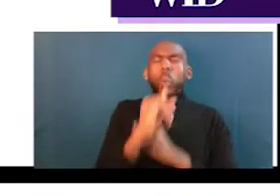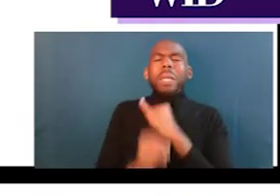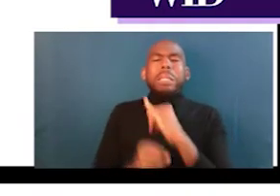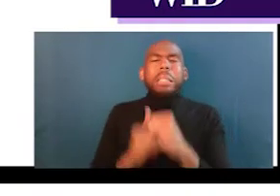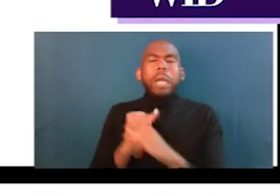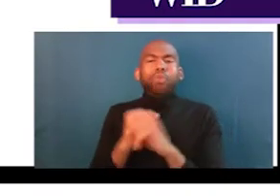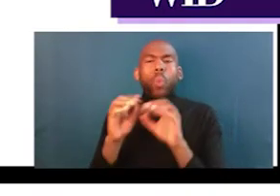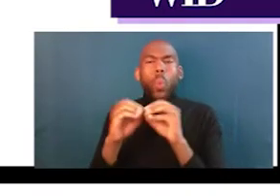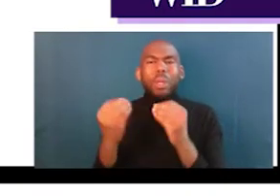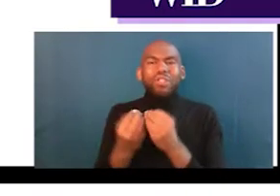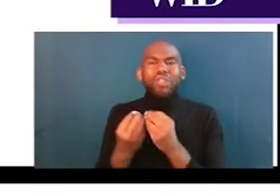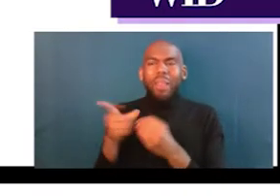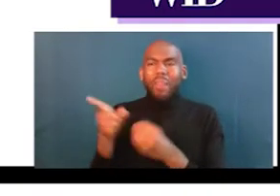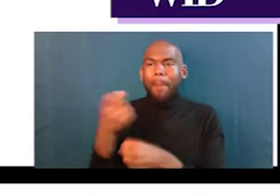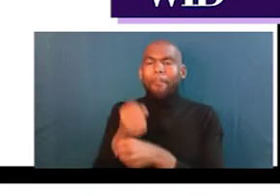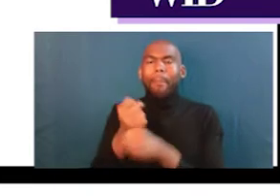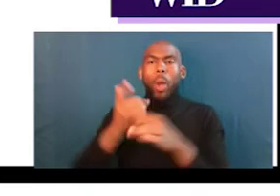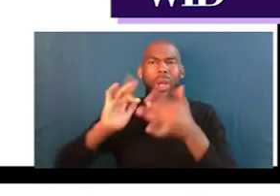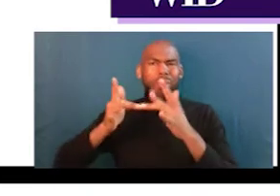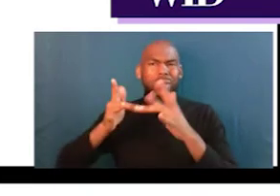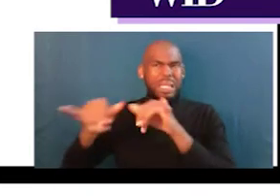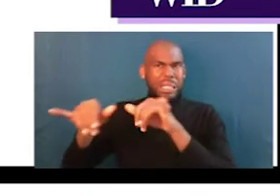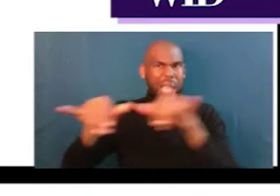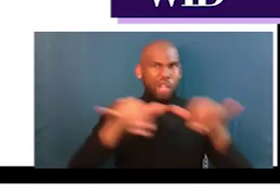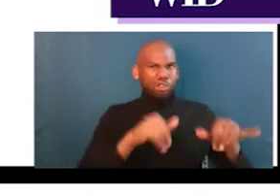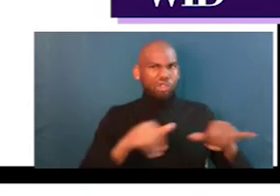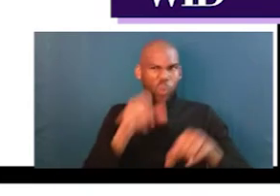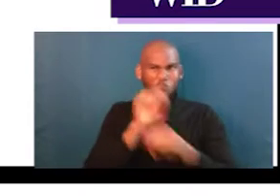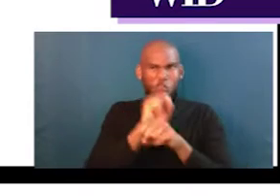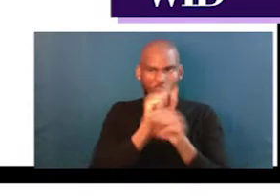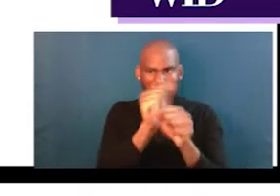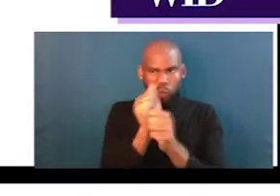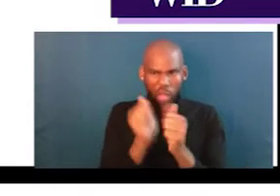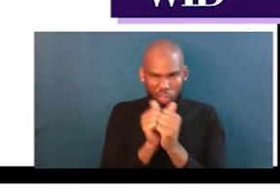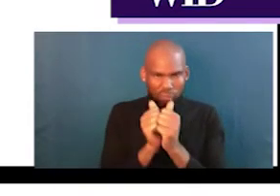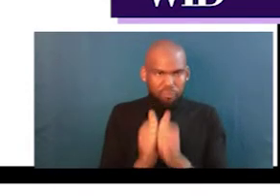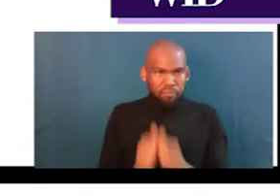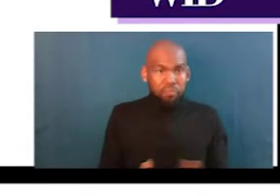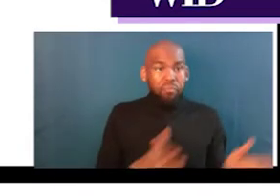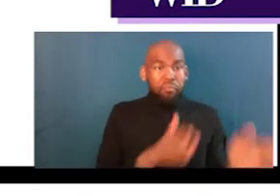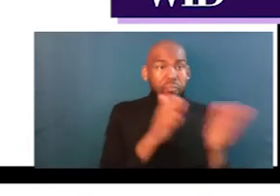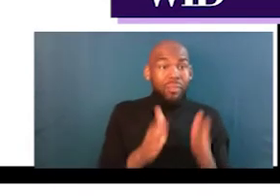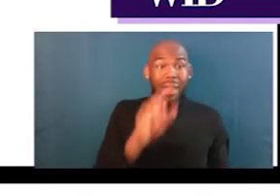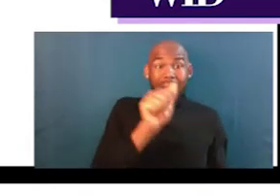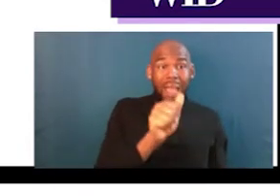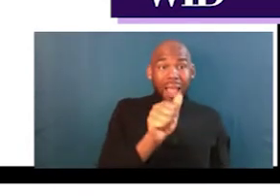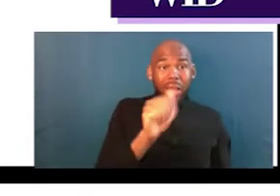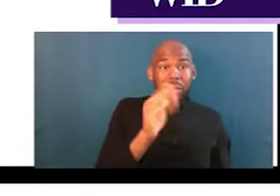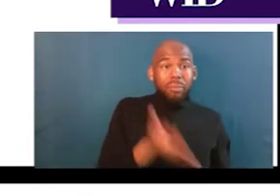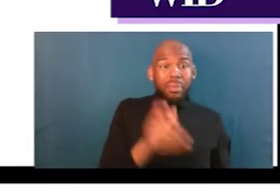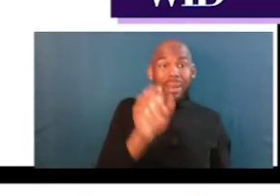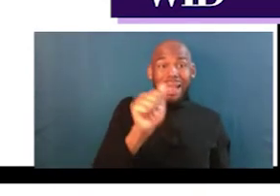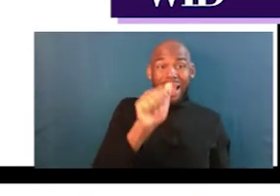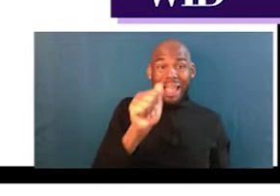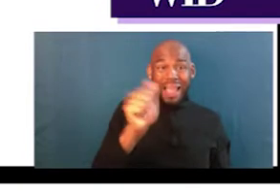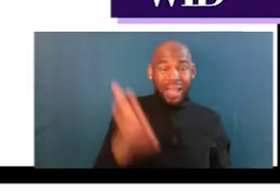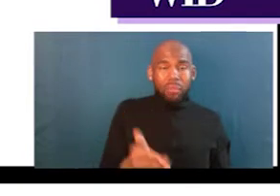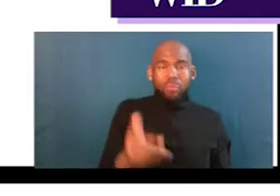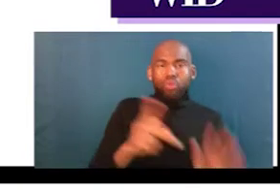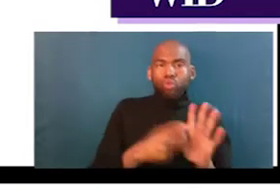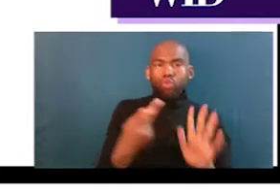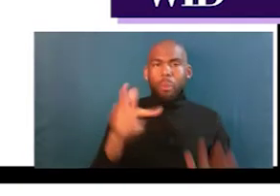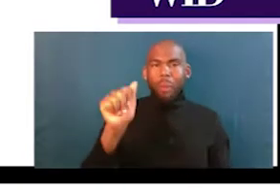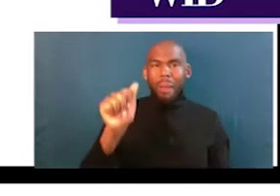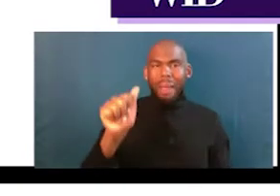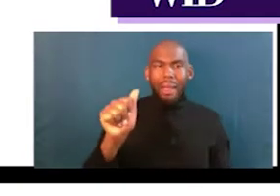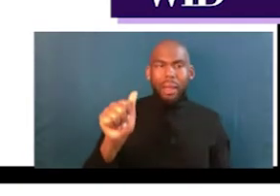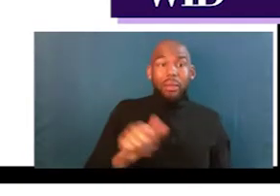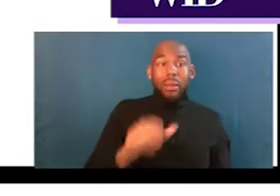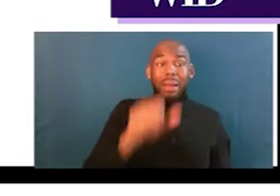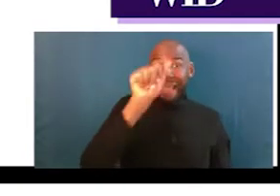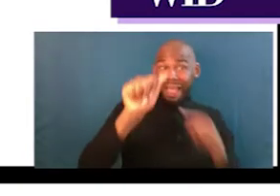dedicated to creating web standards. Moving on to A, AA and AAA levels. A or single A